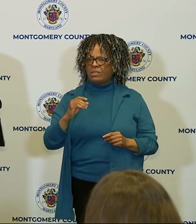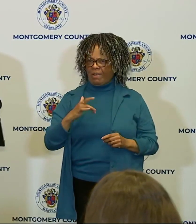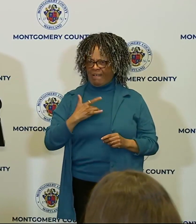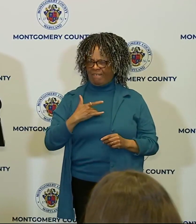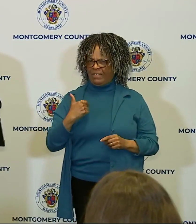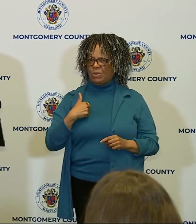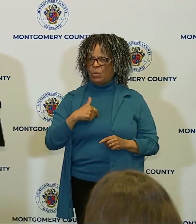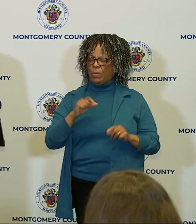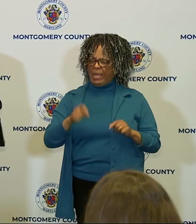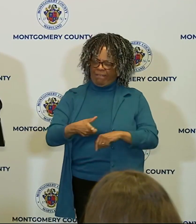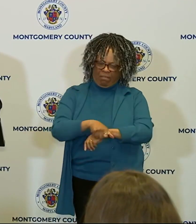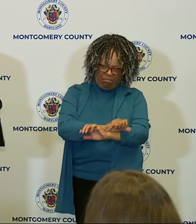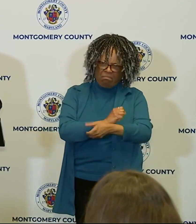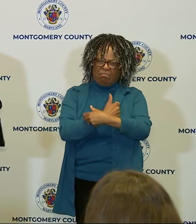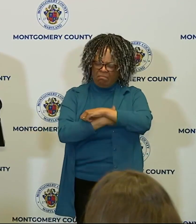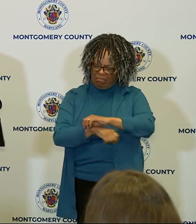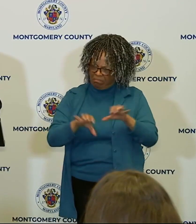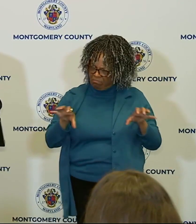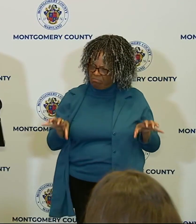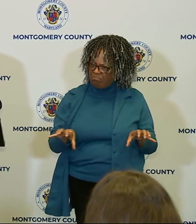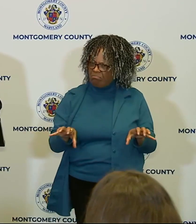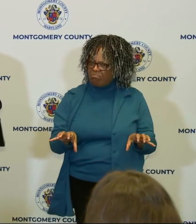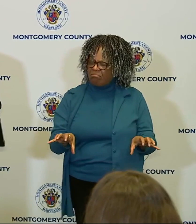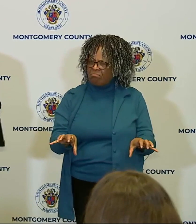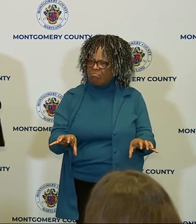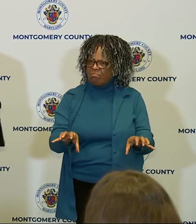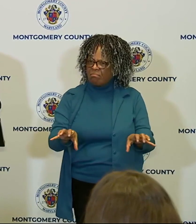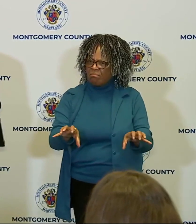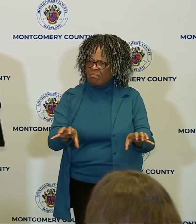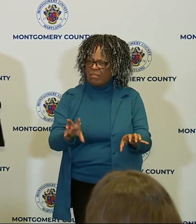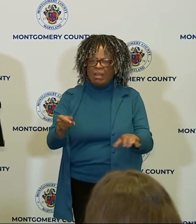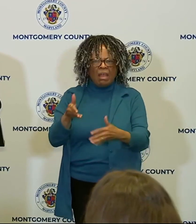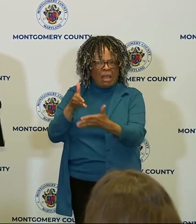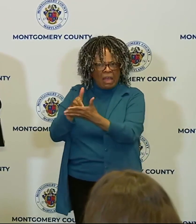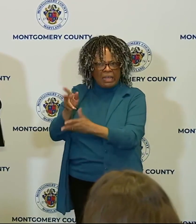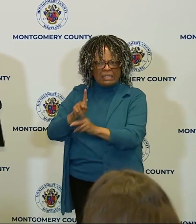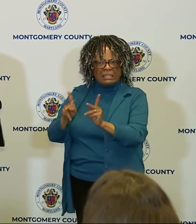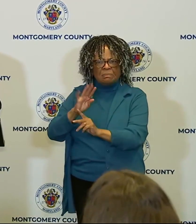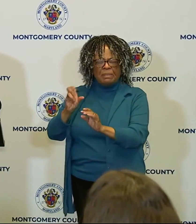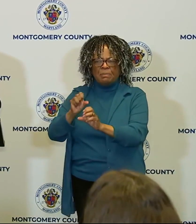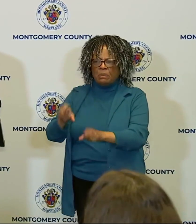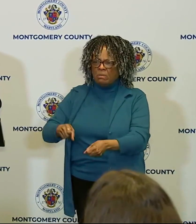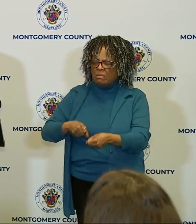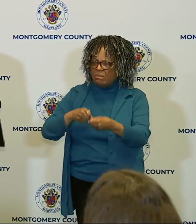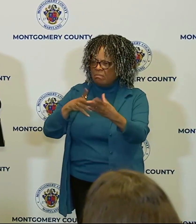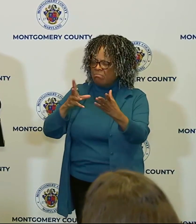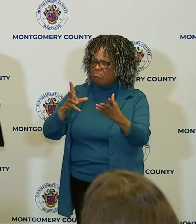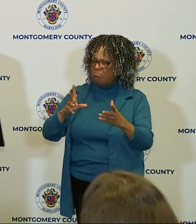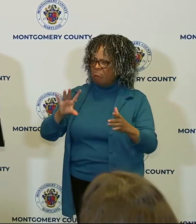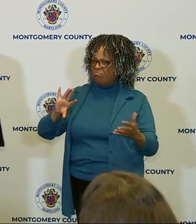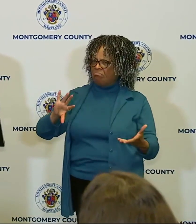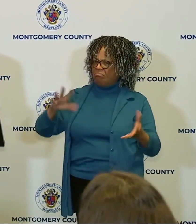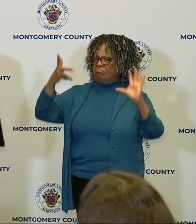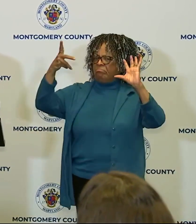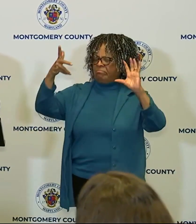world in terms of confronting people who spew this kind of nonsense and telling there's no place. And I'm just Montgomery County